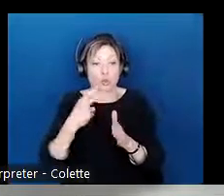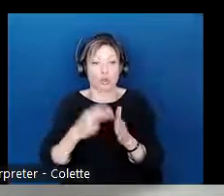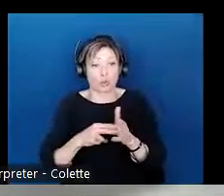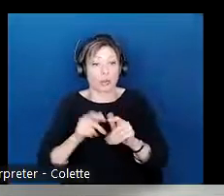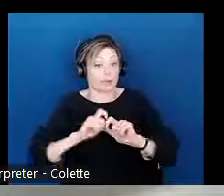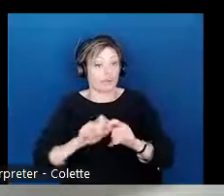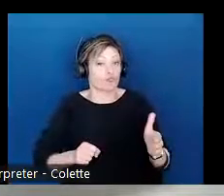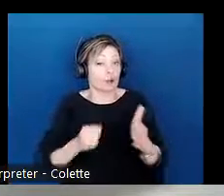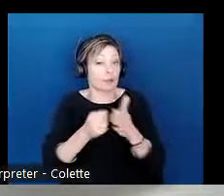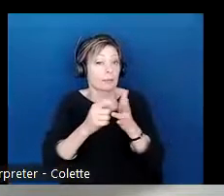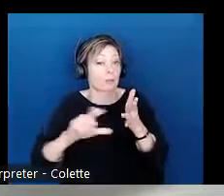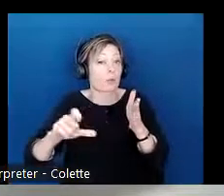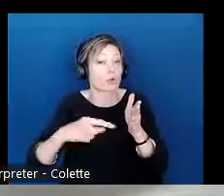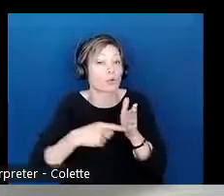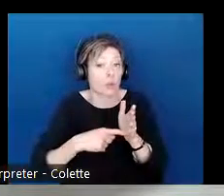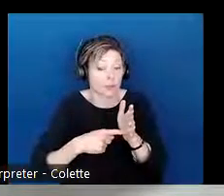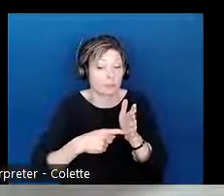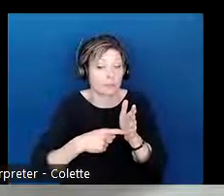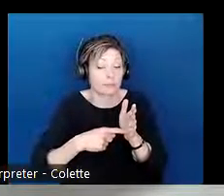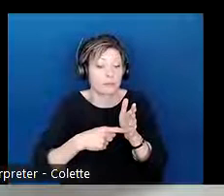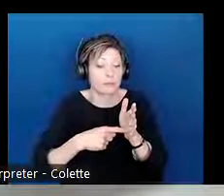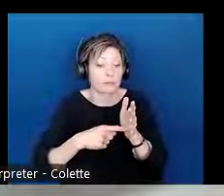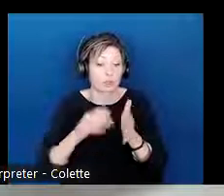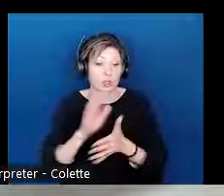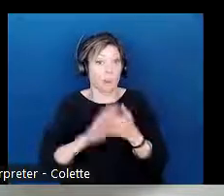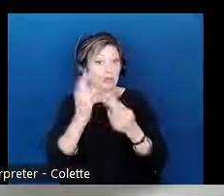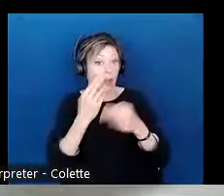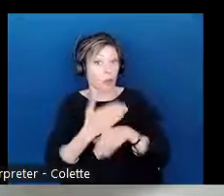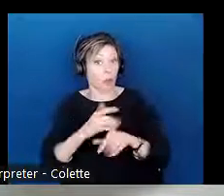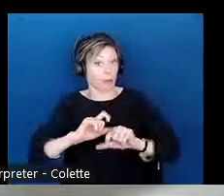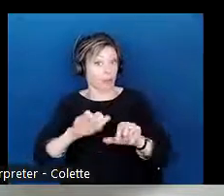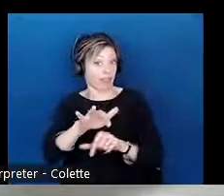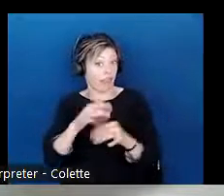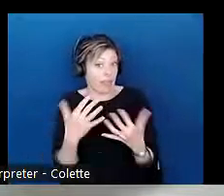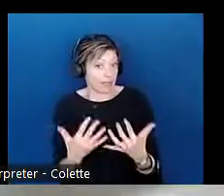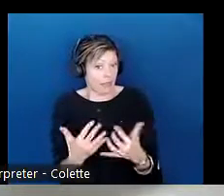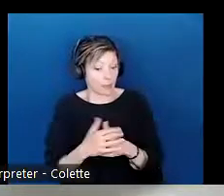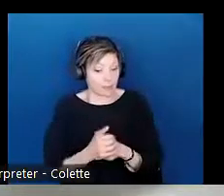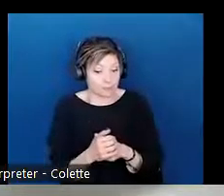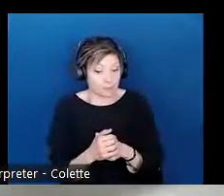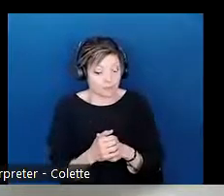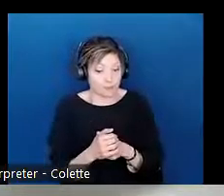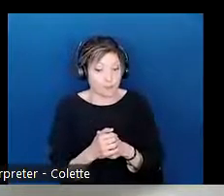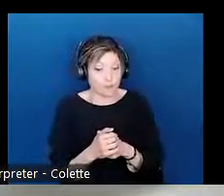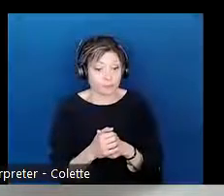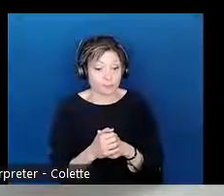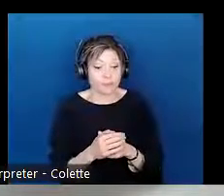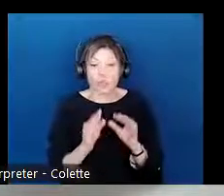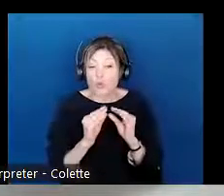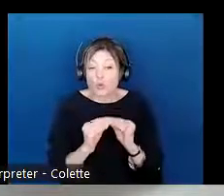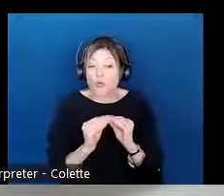of October so they're still in at the moment so the students really have to think about are they